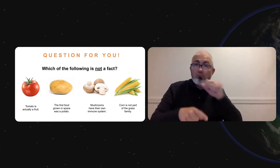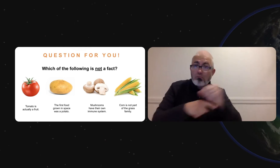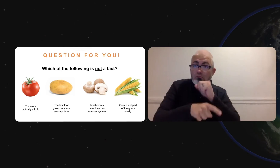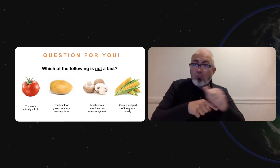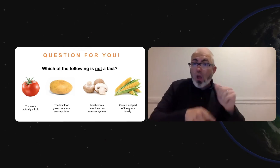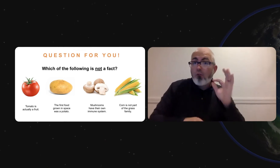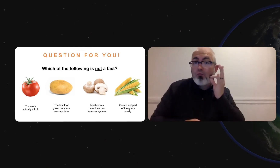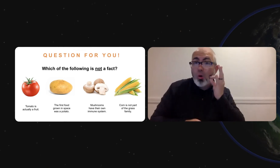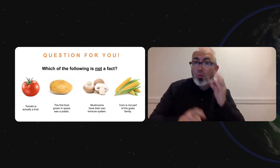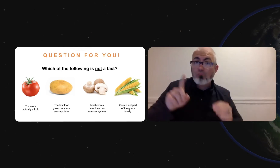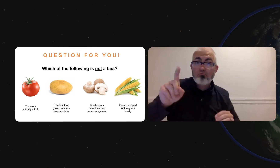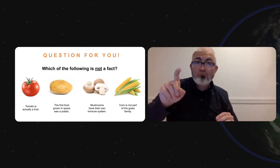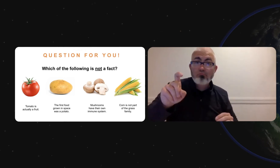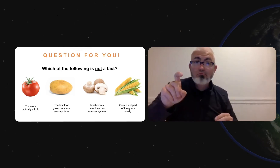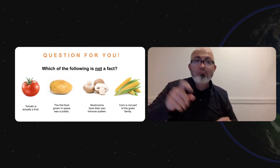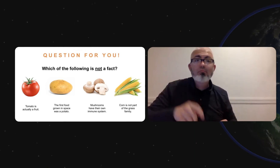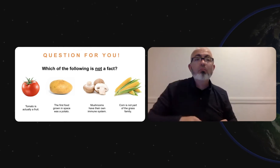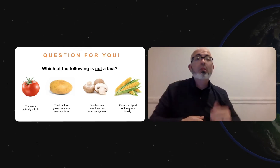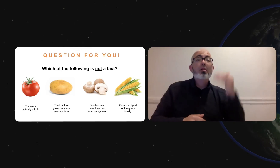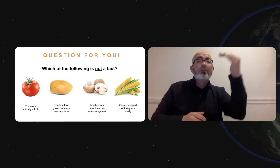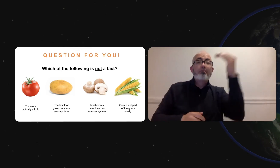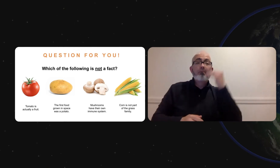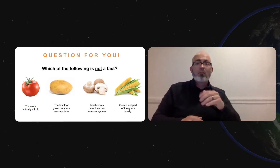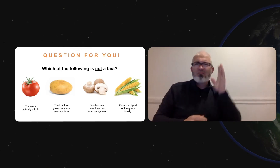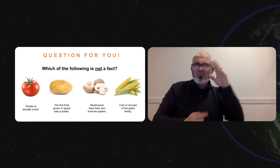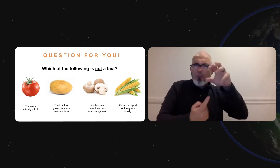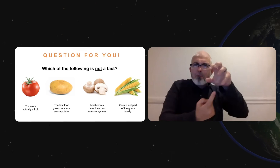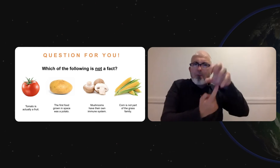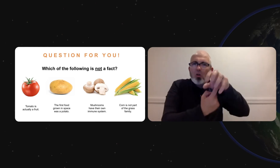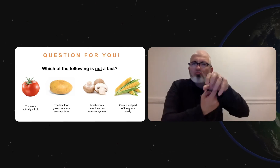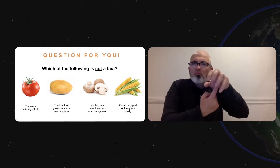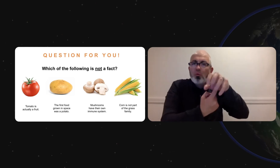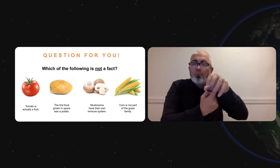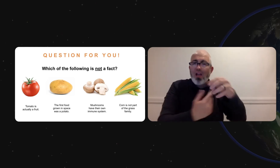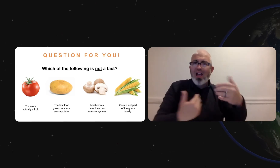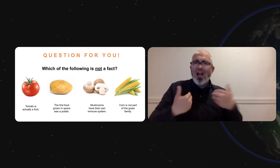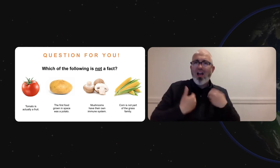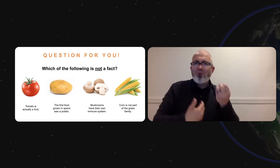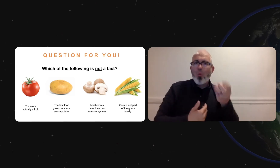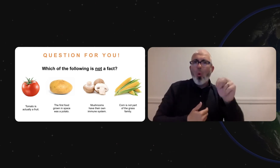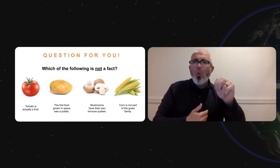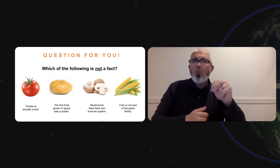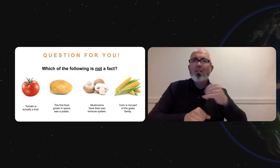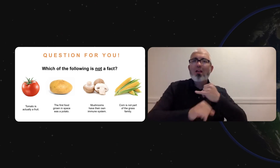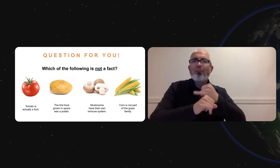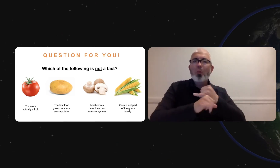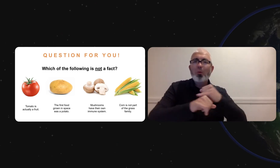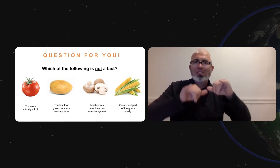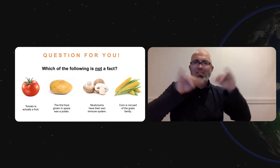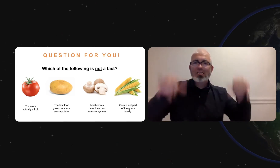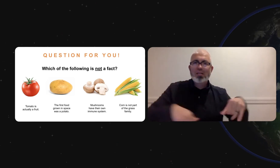Choose your response to the question!